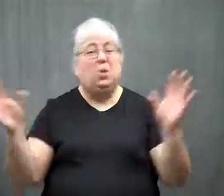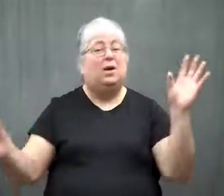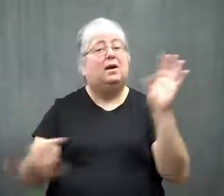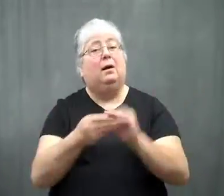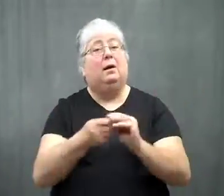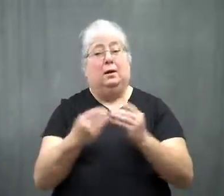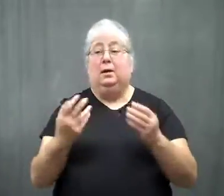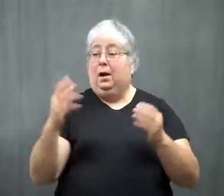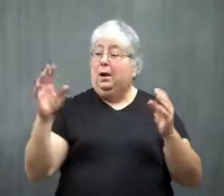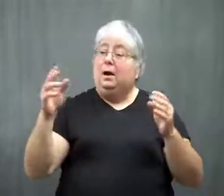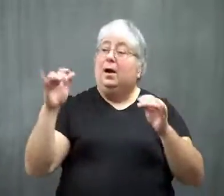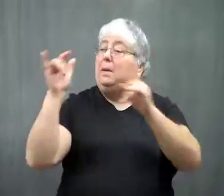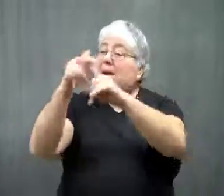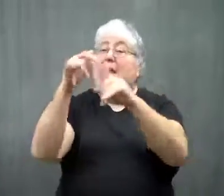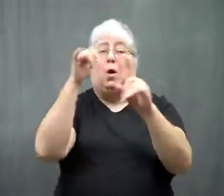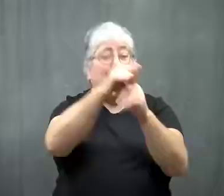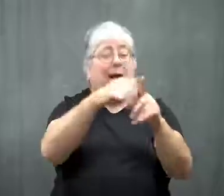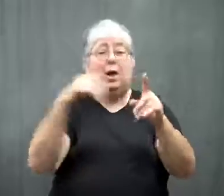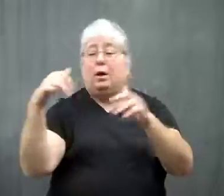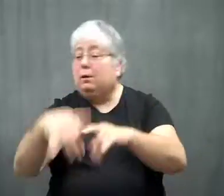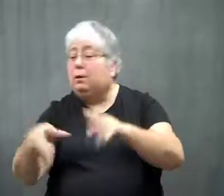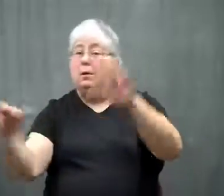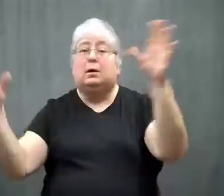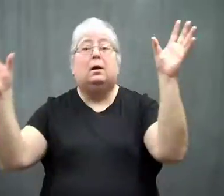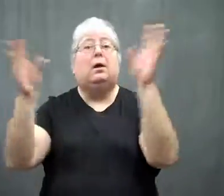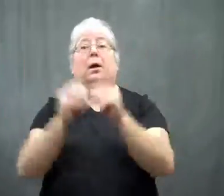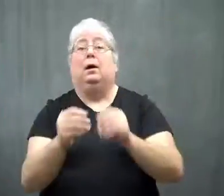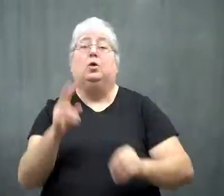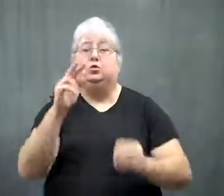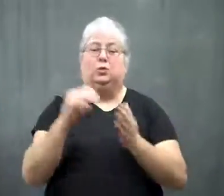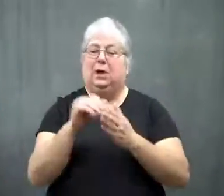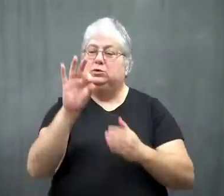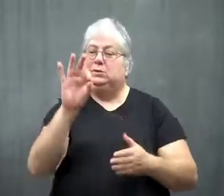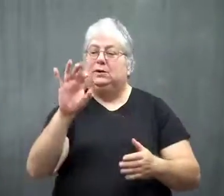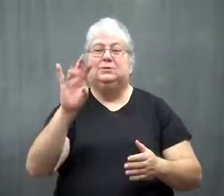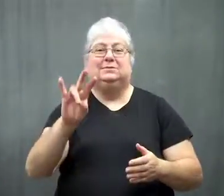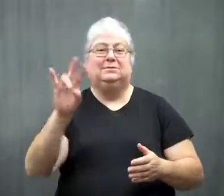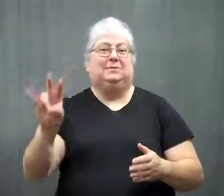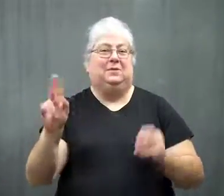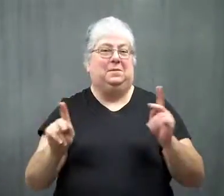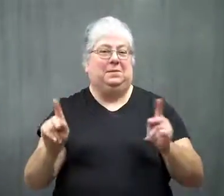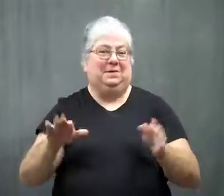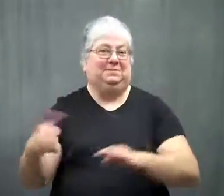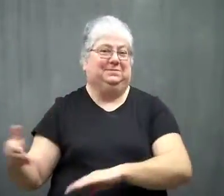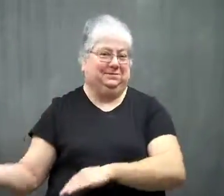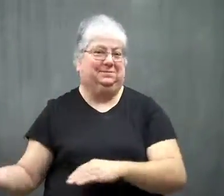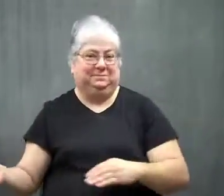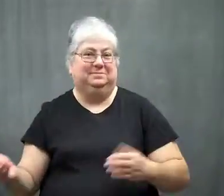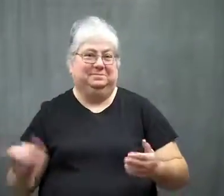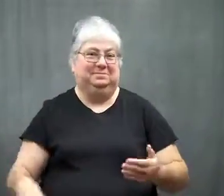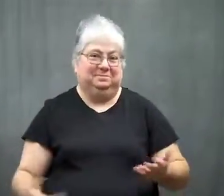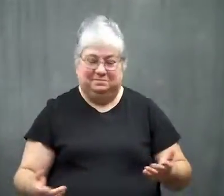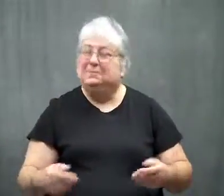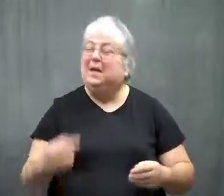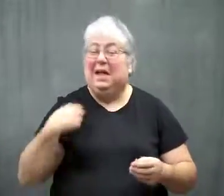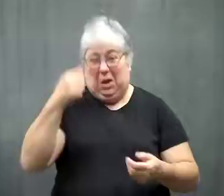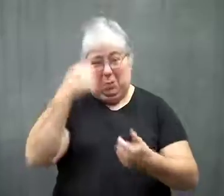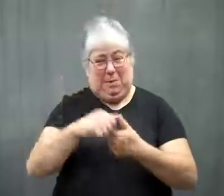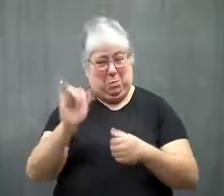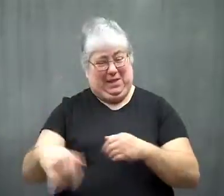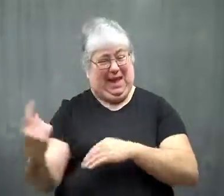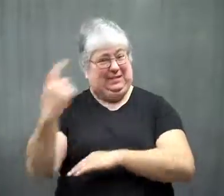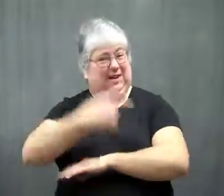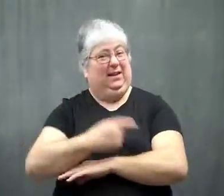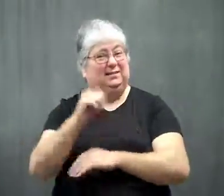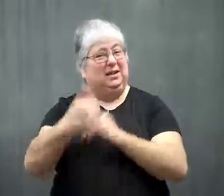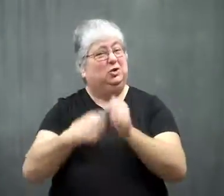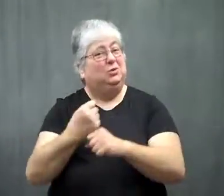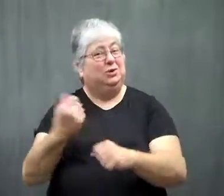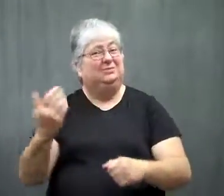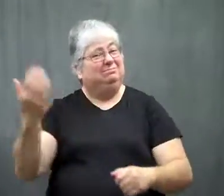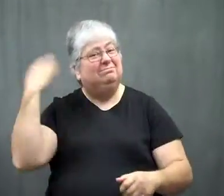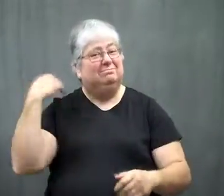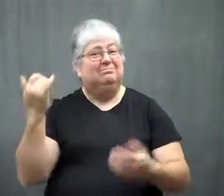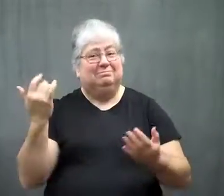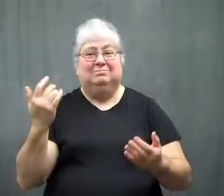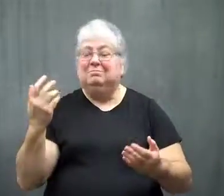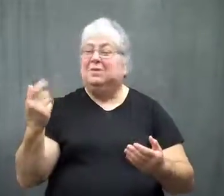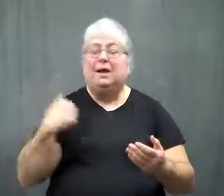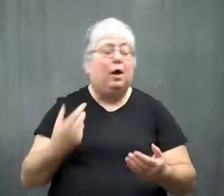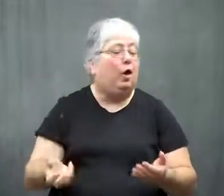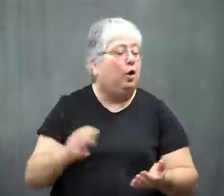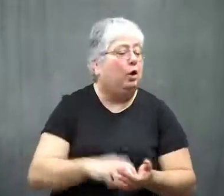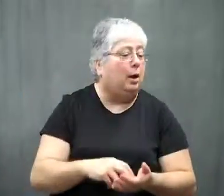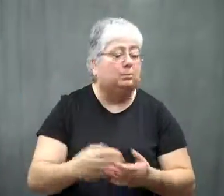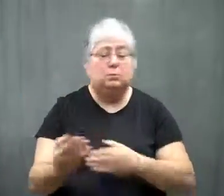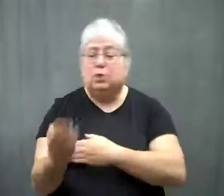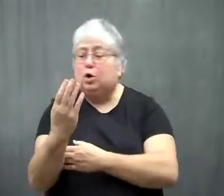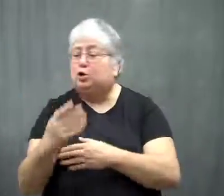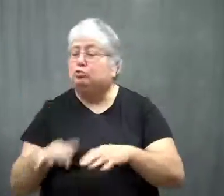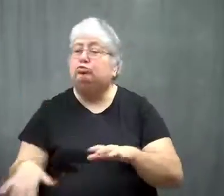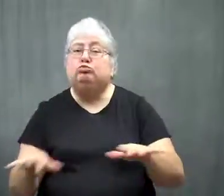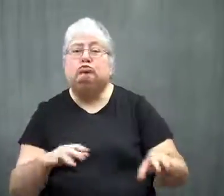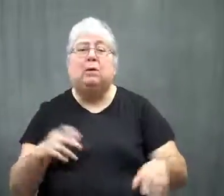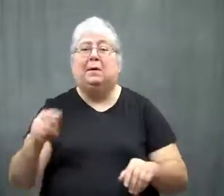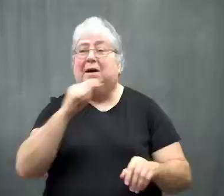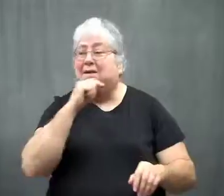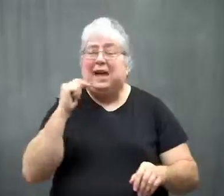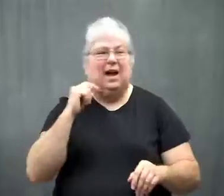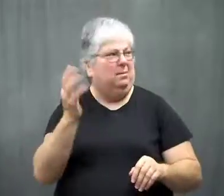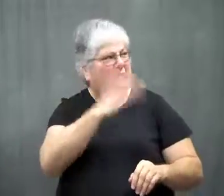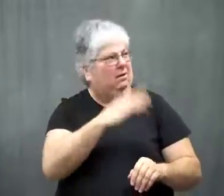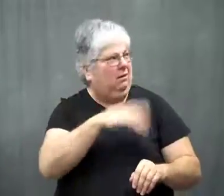The total number of people killed that day in the attacks was 2977.